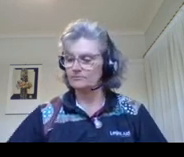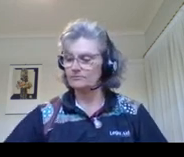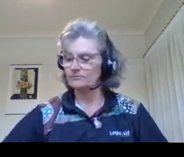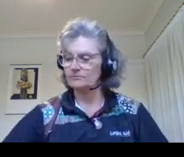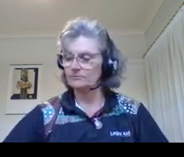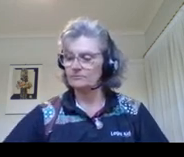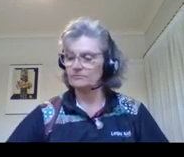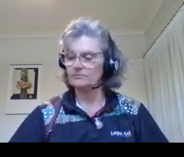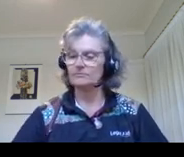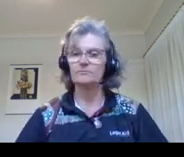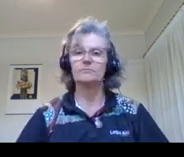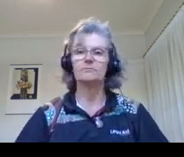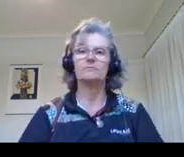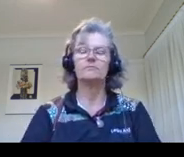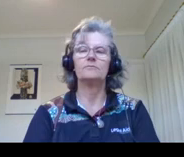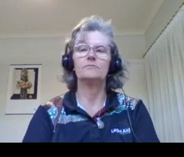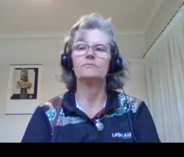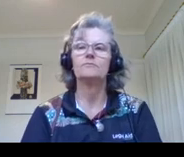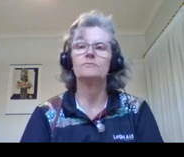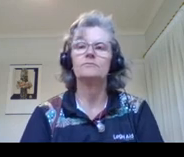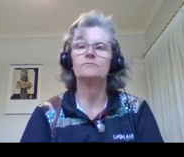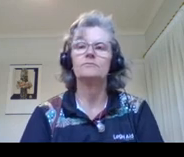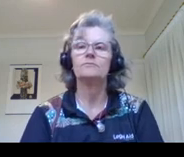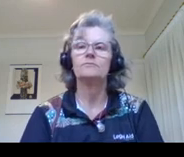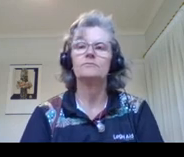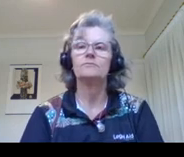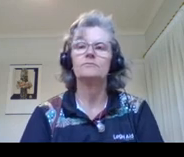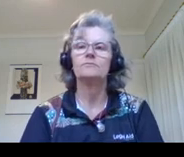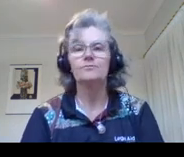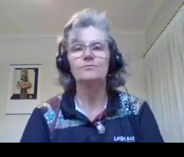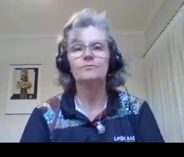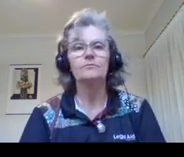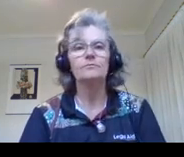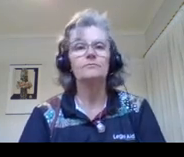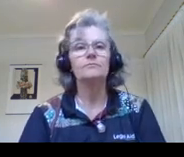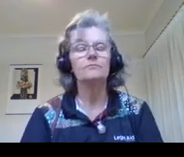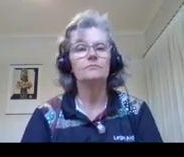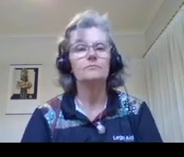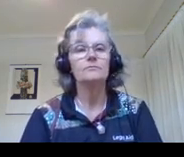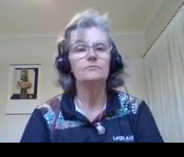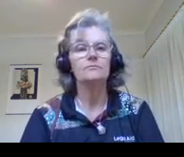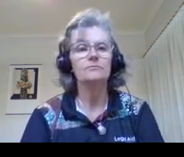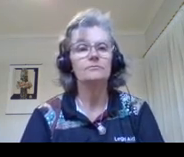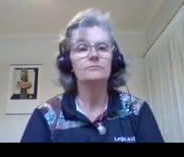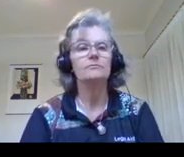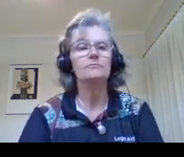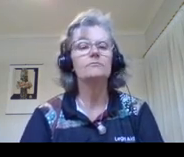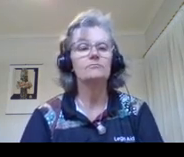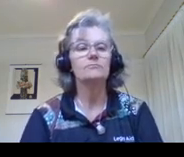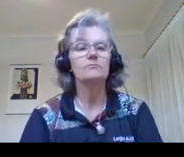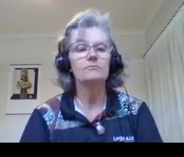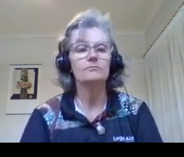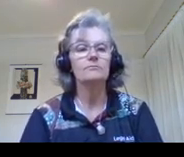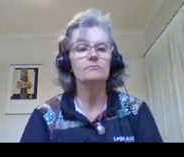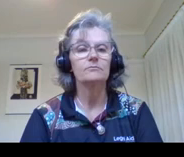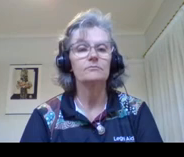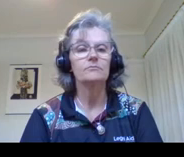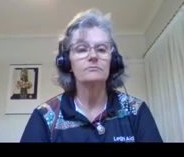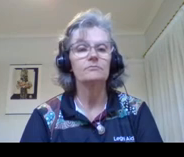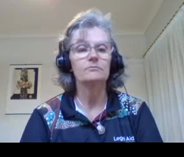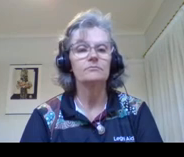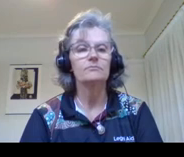issues whether it be credit and debt insurance mortgage hardship and consumer issues I’m very